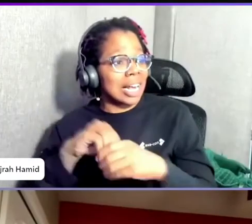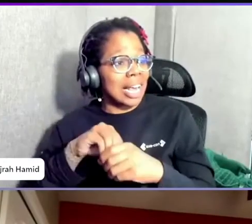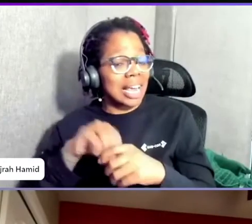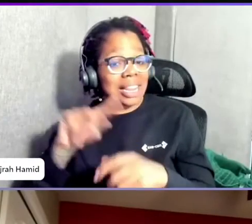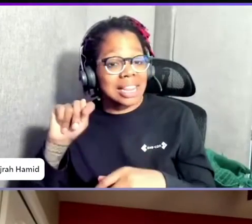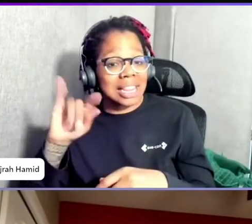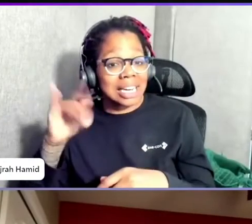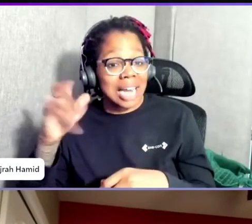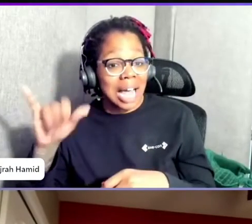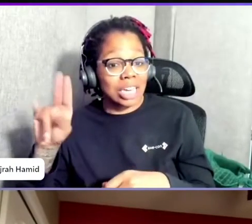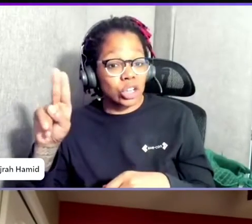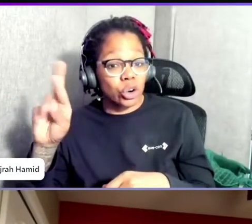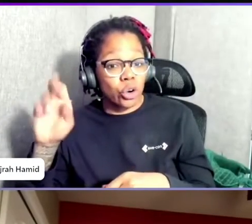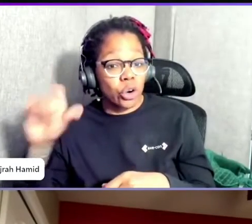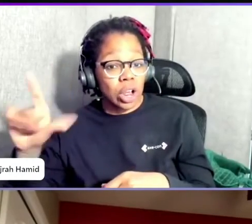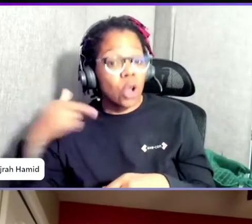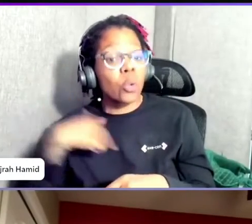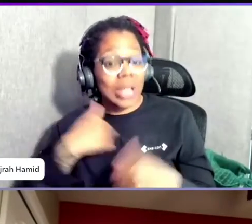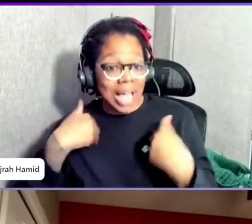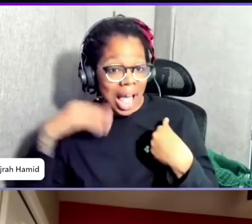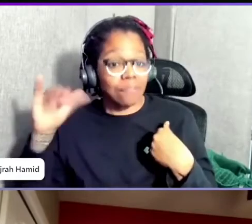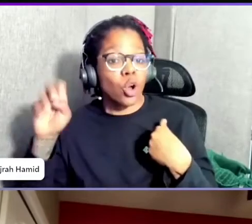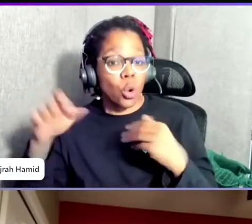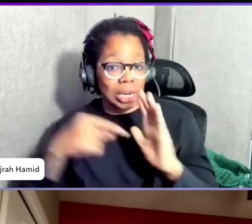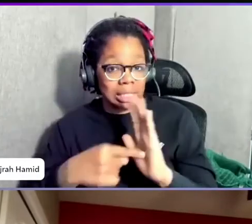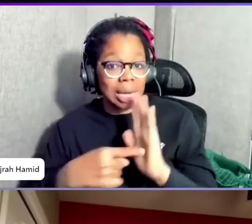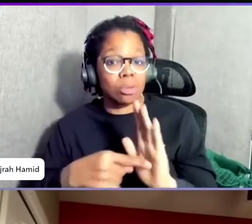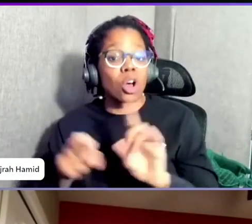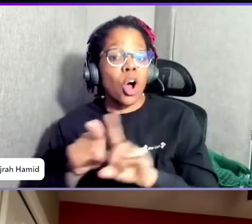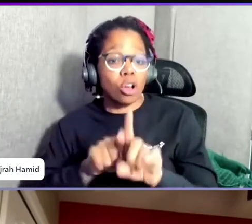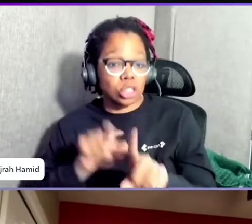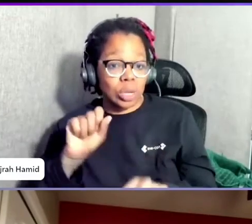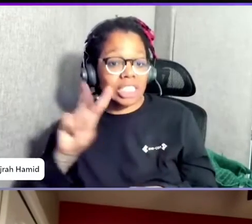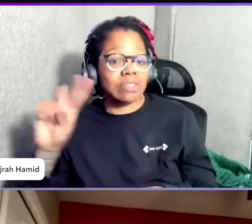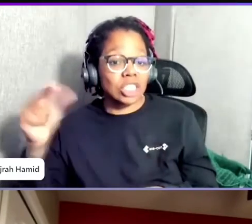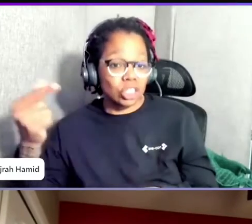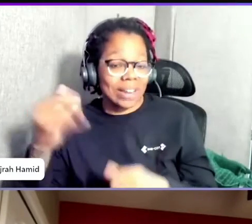to time. Can we take some questions from folks? [>>] I